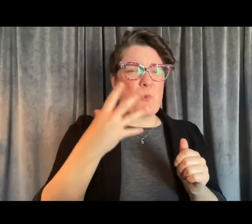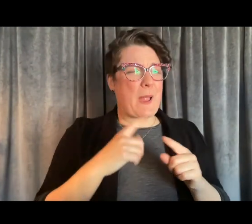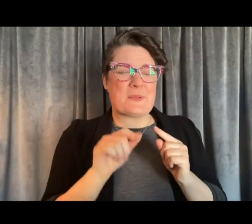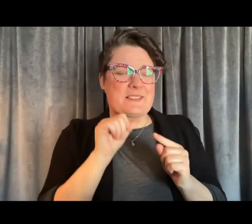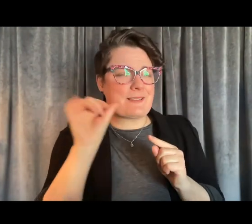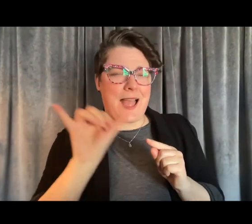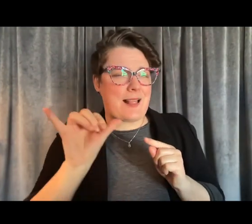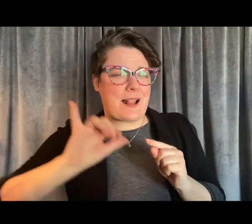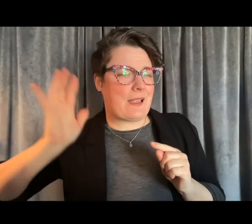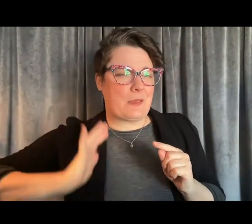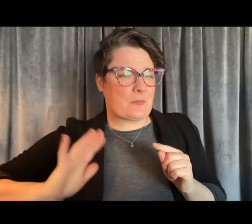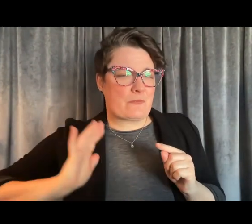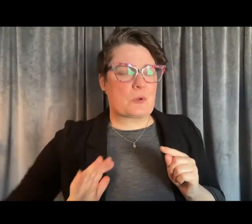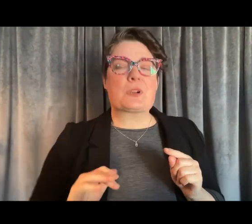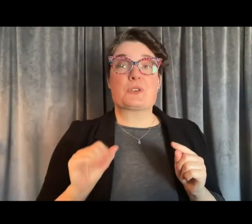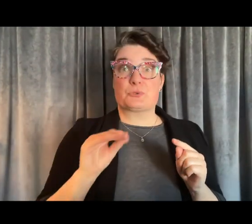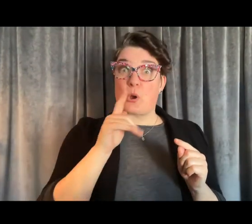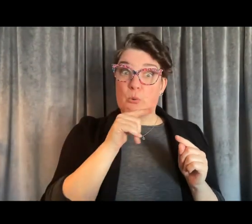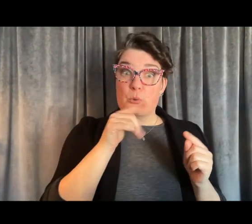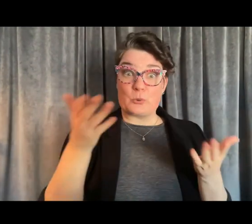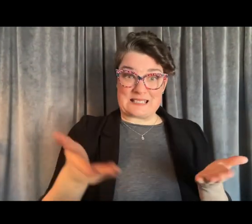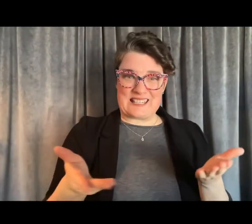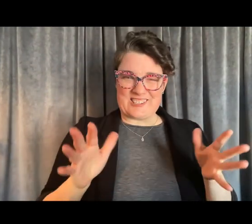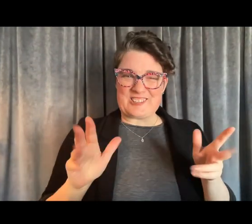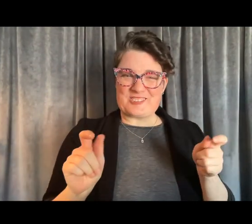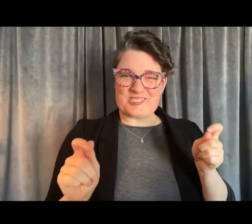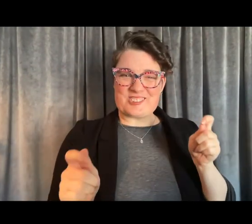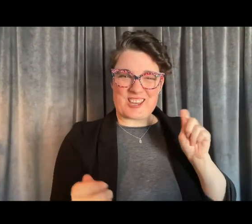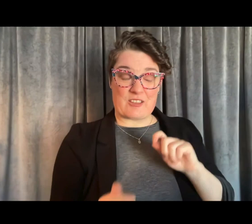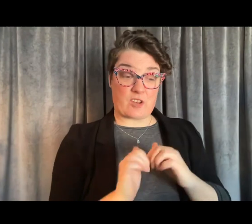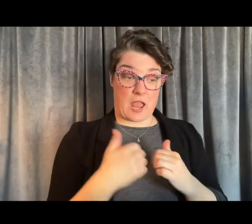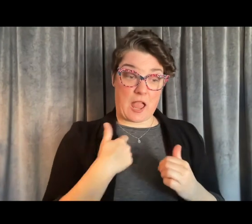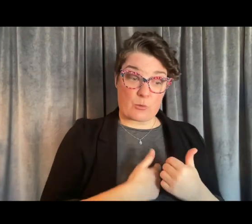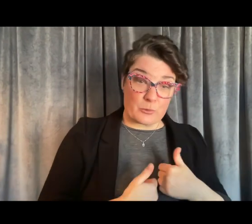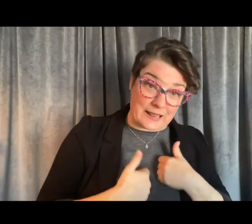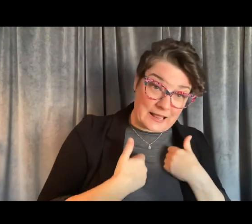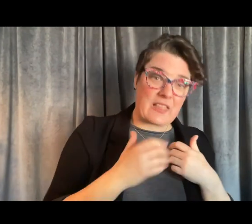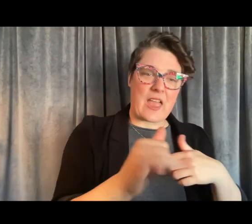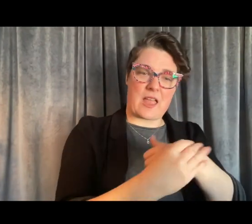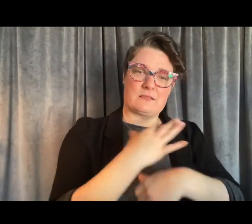And so who's here has shifted how we live and what people's needs are.